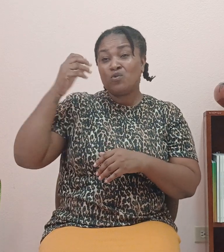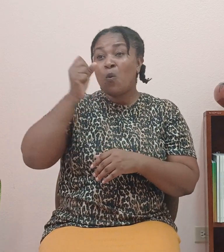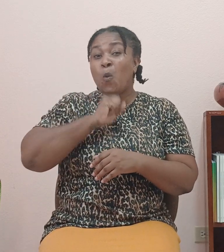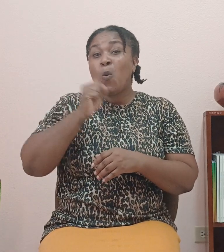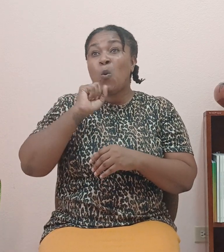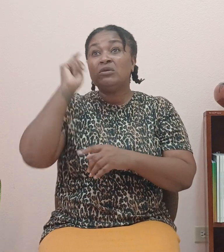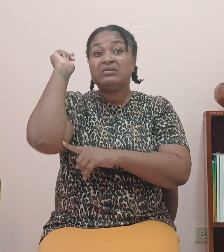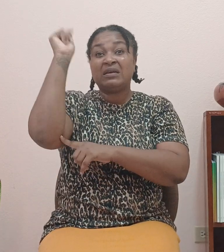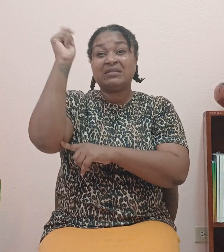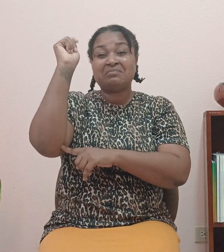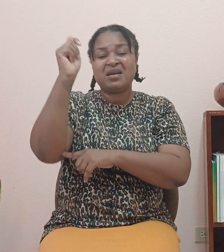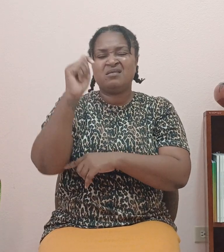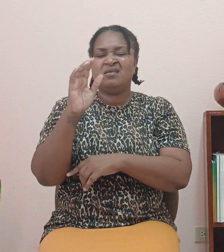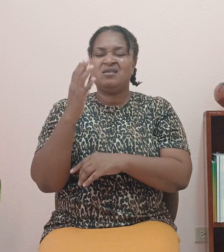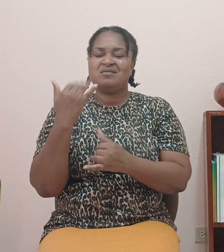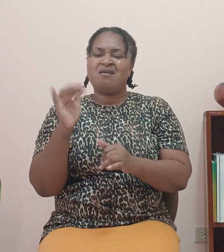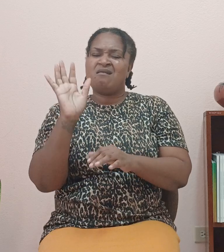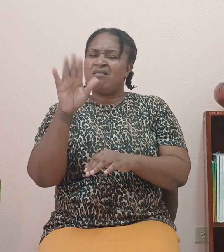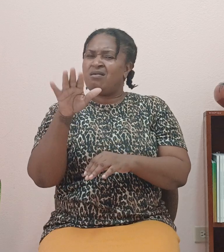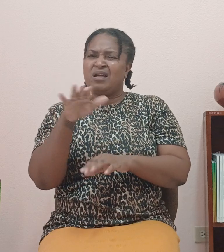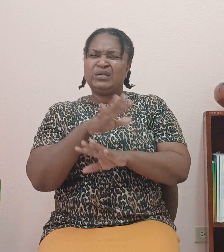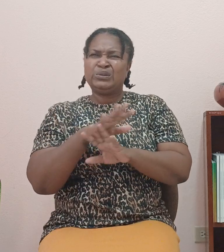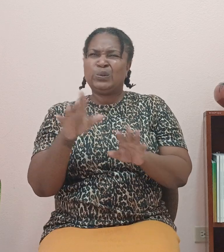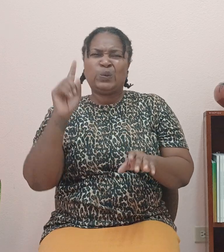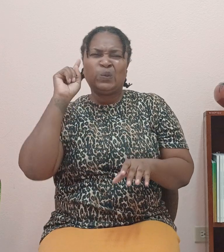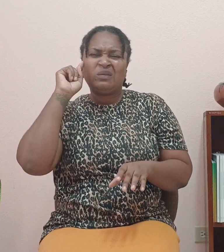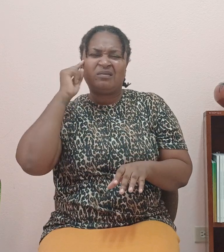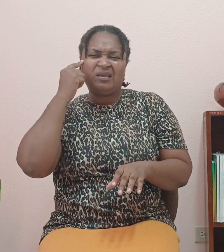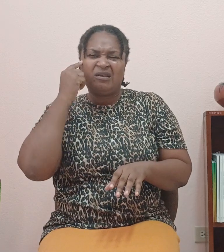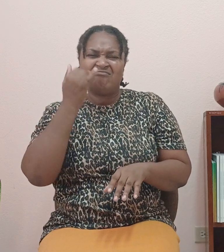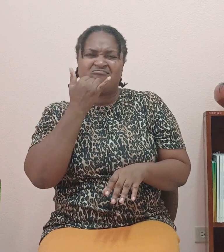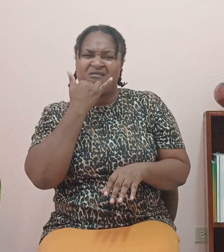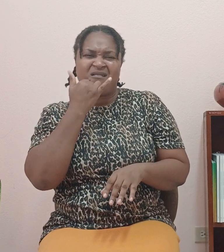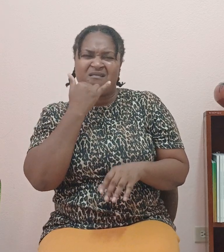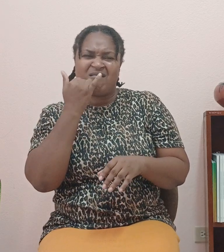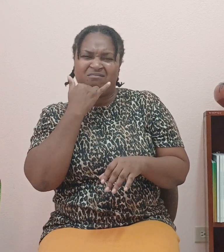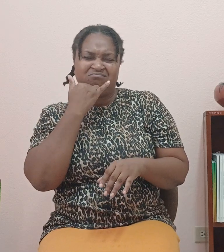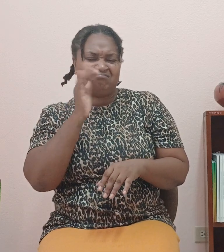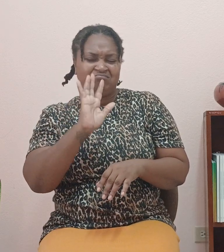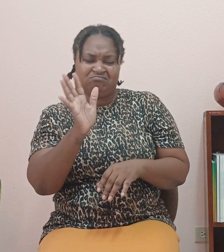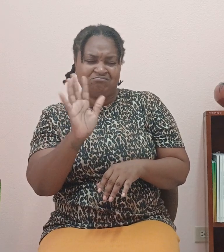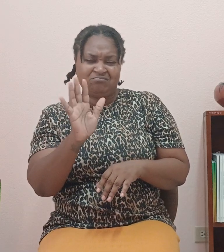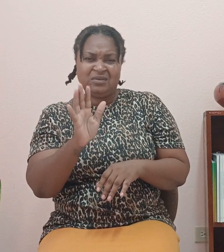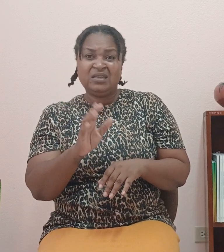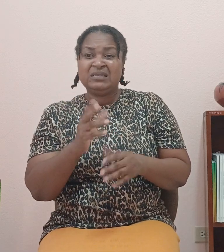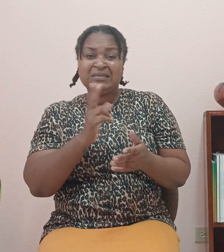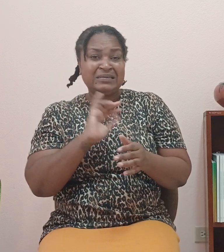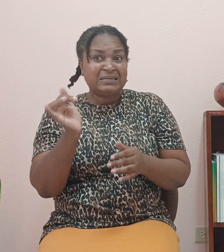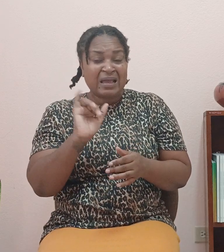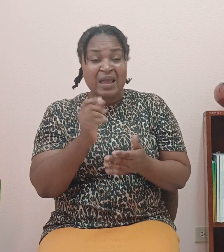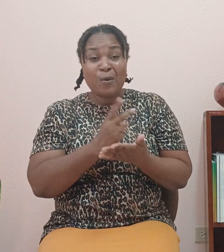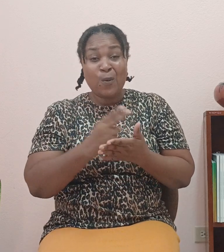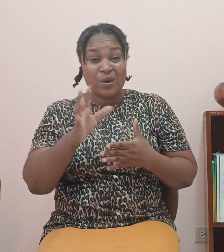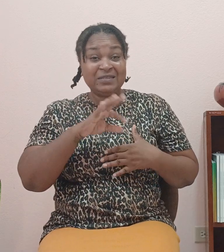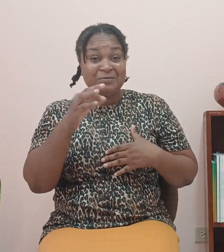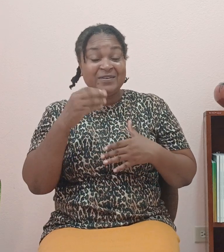Now don't get me wrong, it's the same Holy Spirit throughout the Bible but in Old Testament times